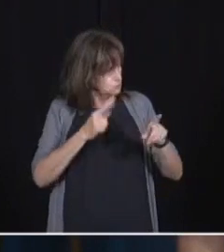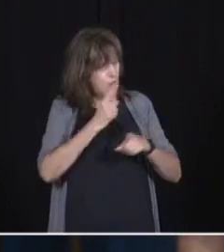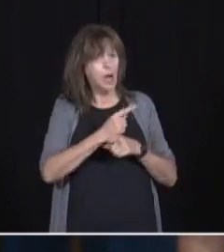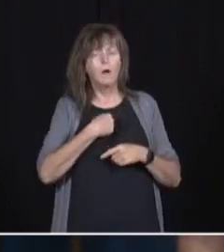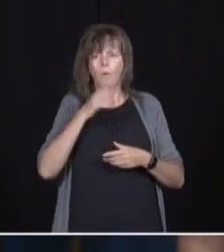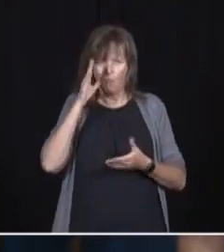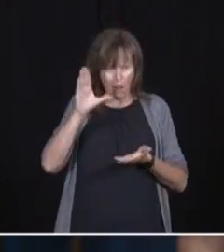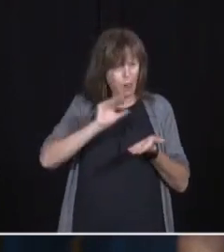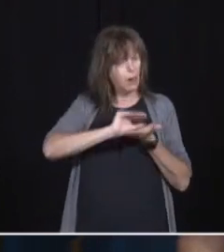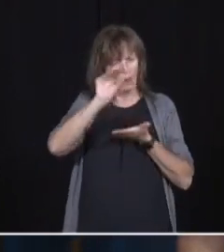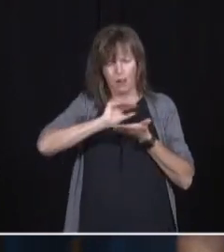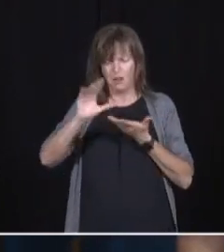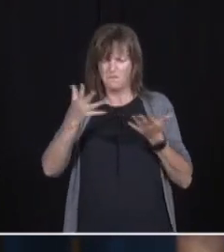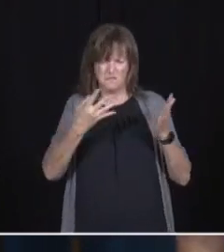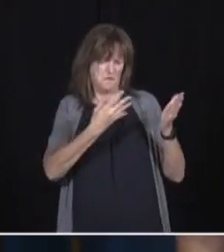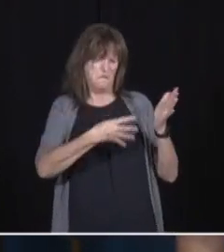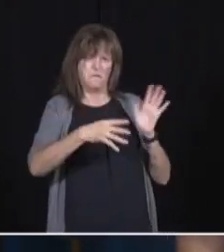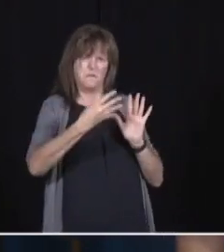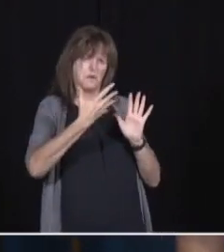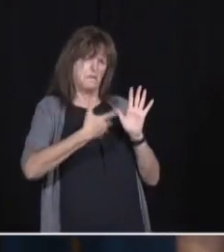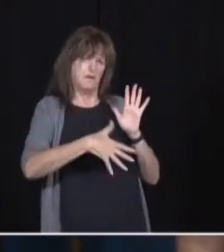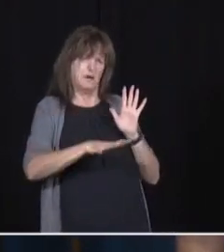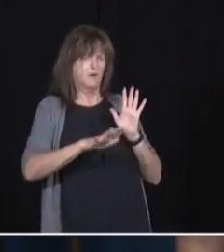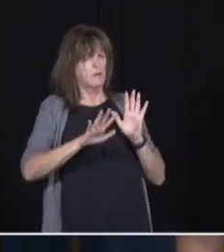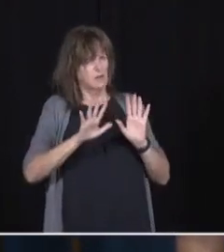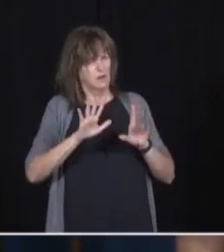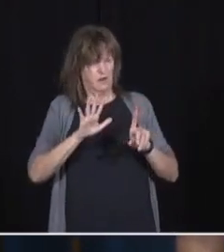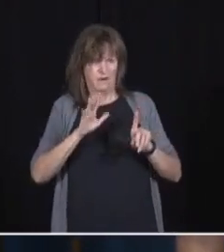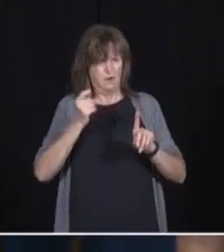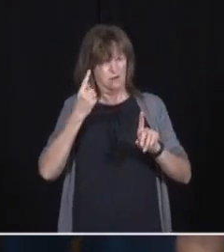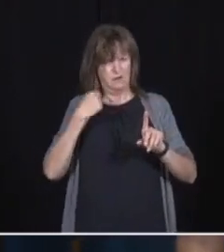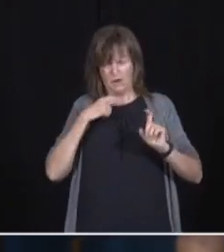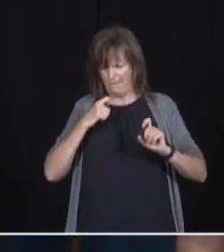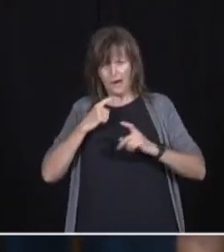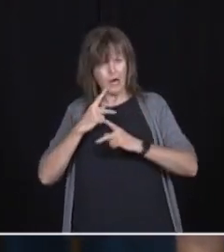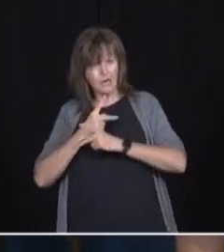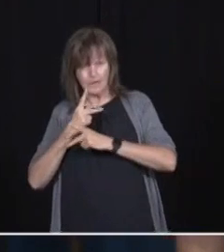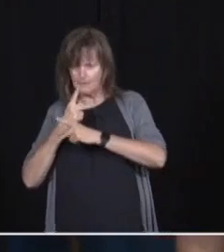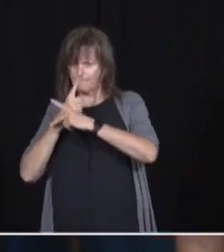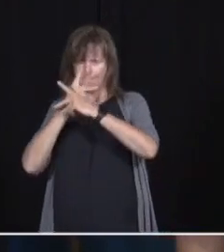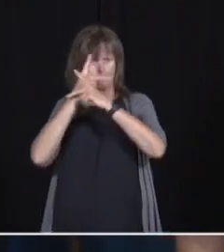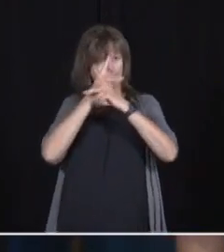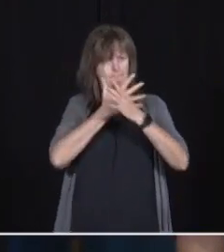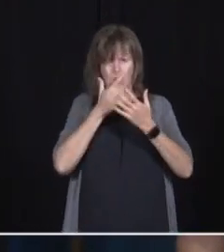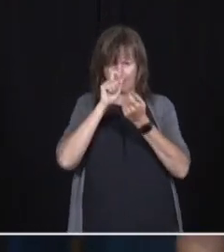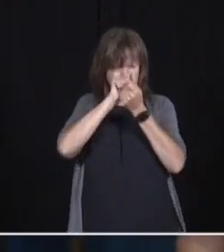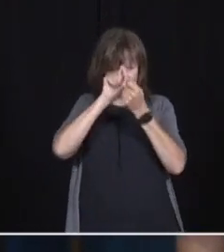Thank you Randy for the question. As the premier said, we will be rolling out the dollars in the coming weeks.